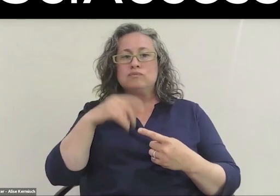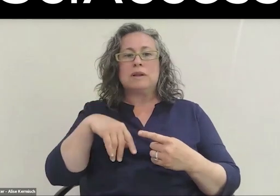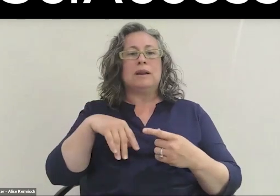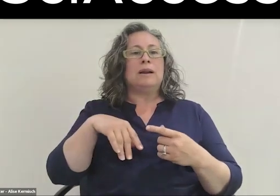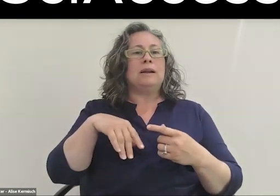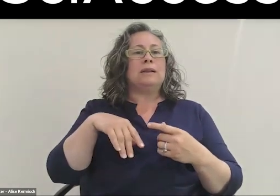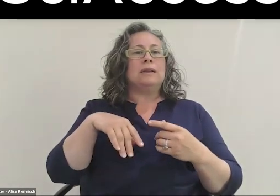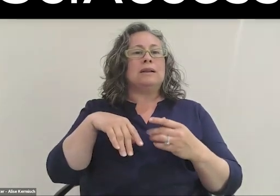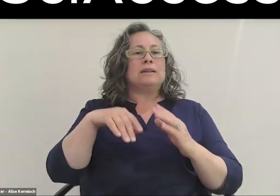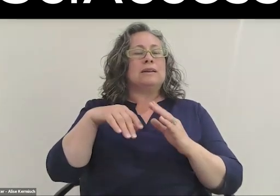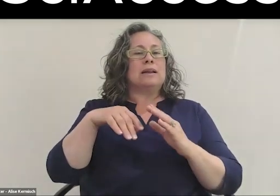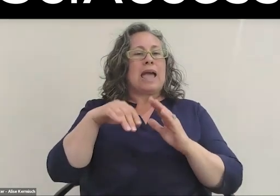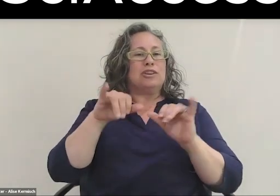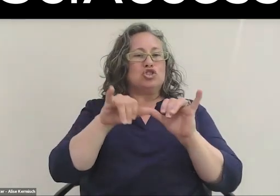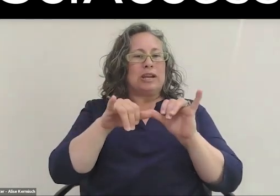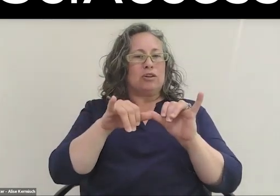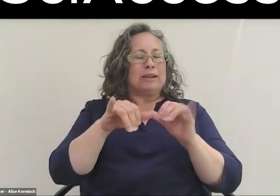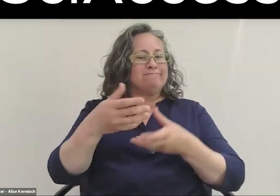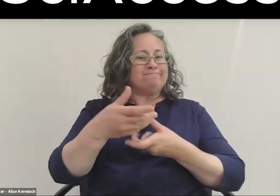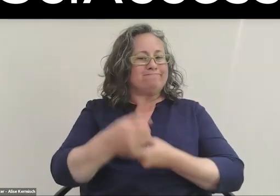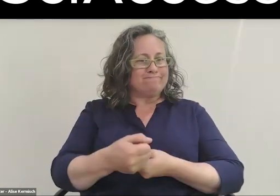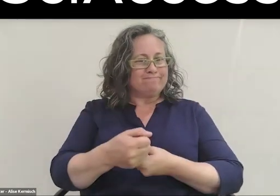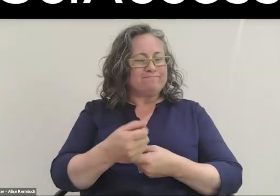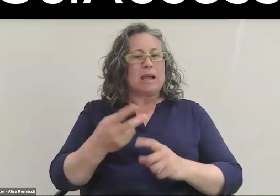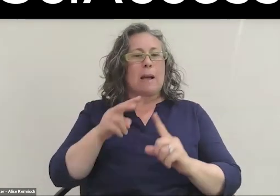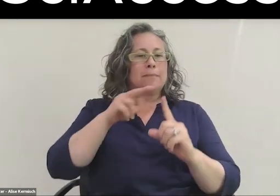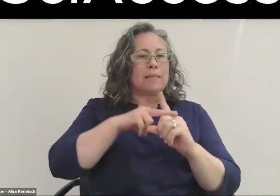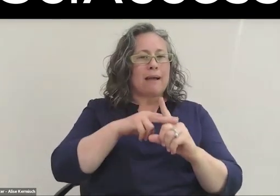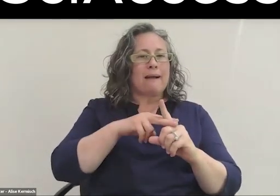and applying the knowledge and skills that they've learned